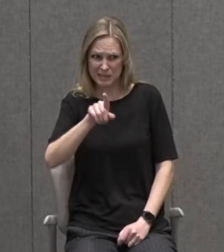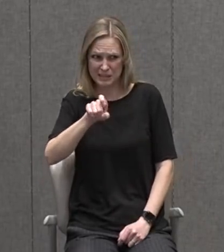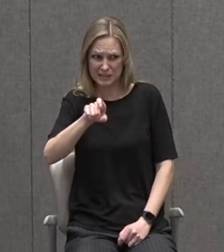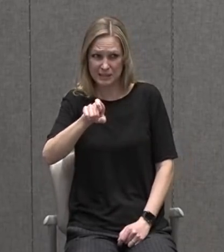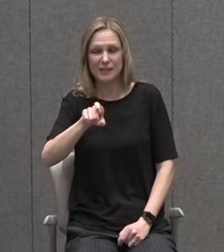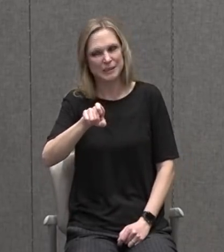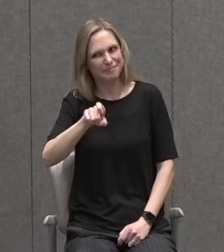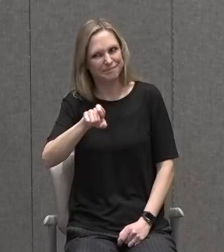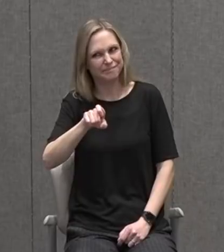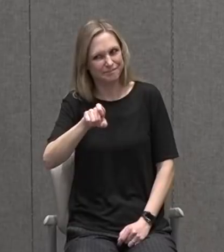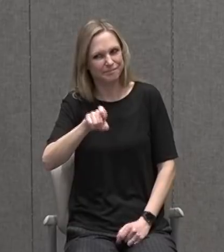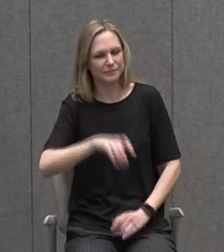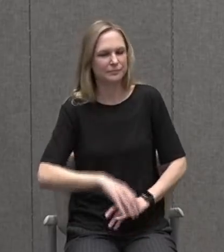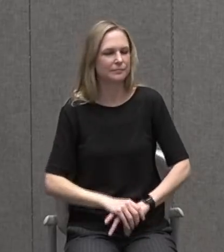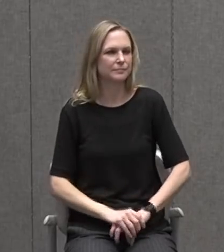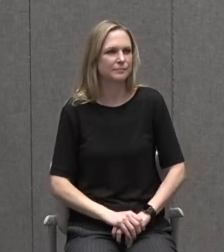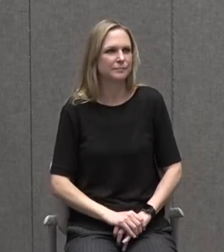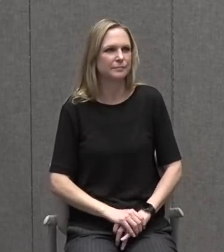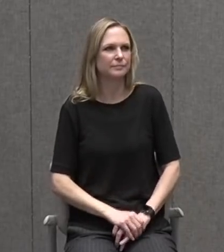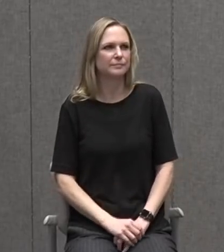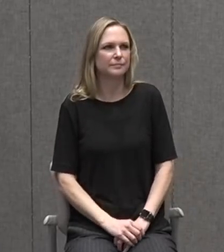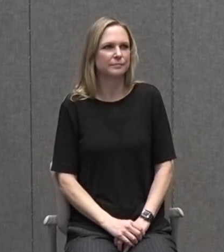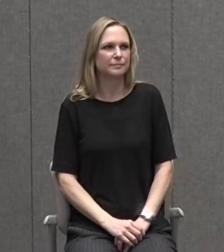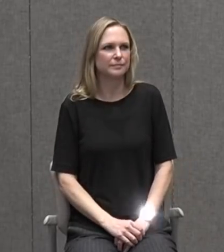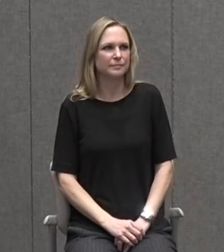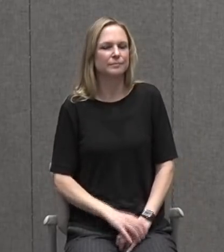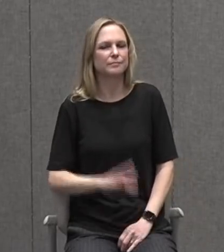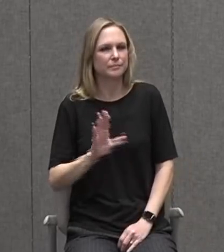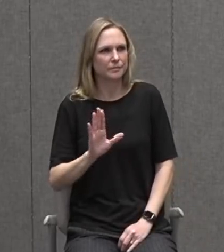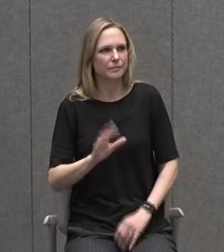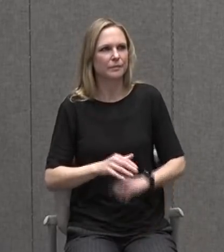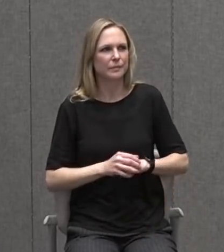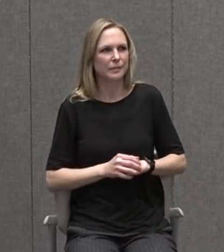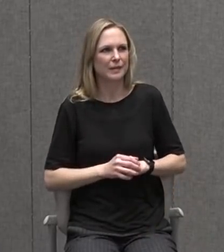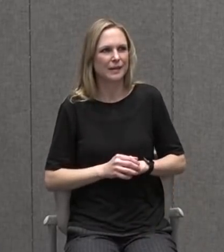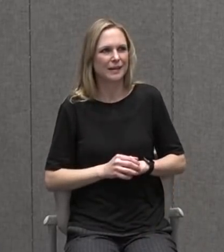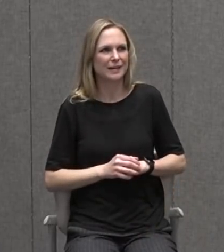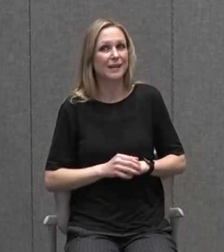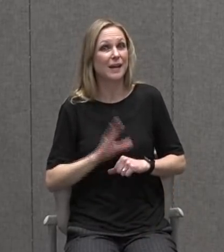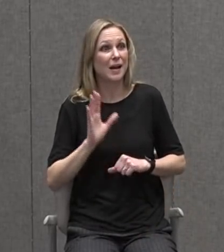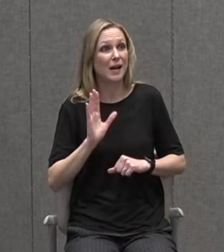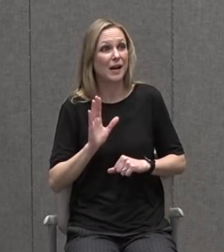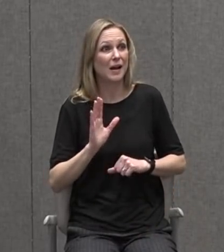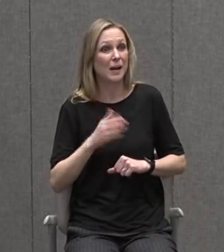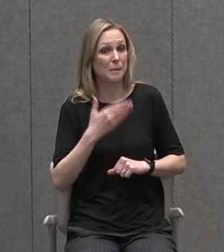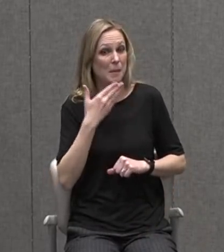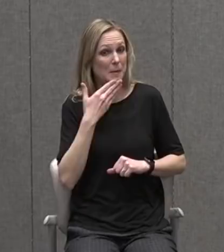Probably, you know what, this is a good one, I'm gonna leave you with.